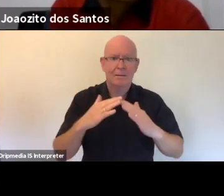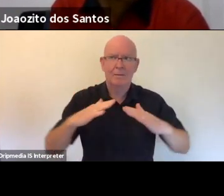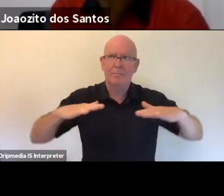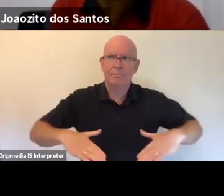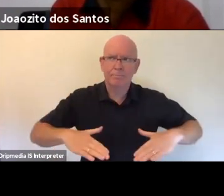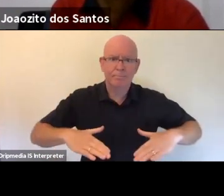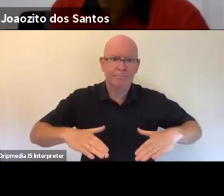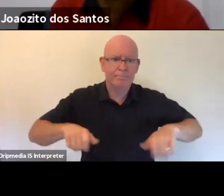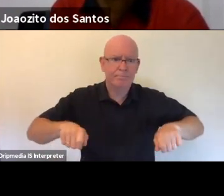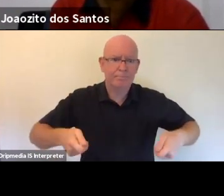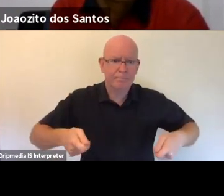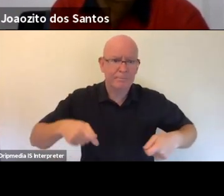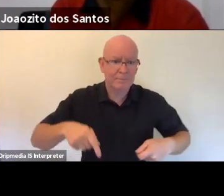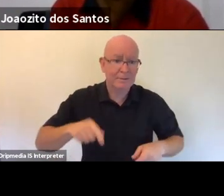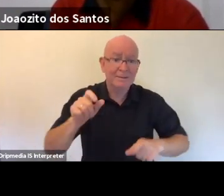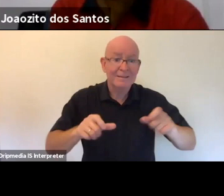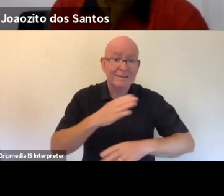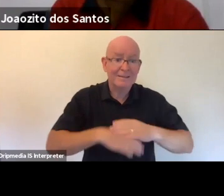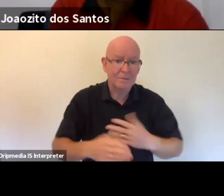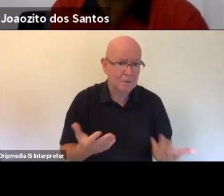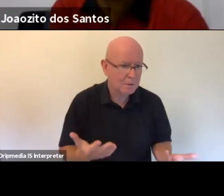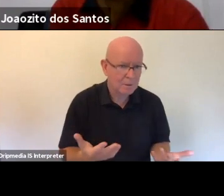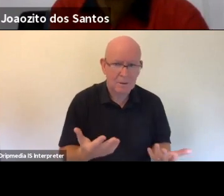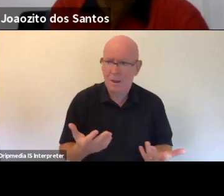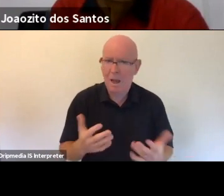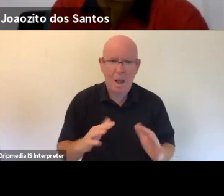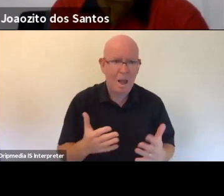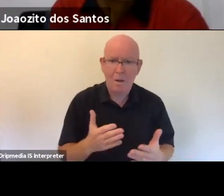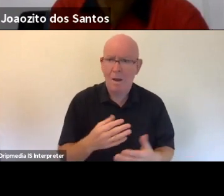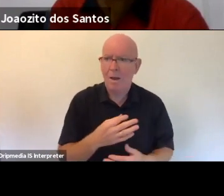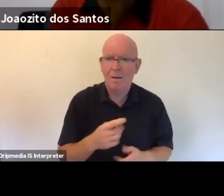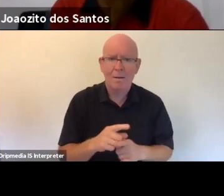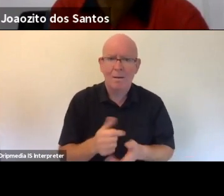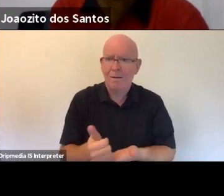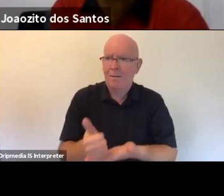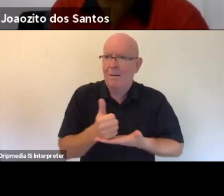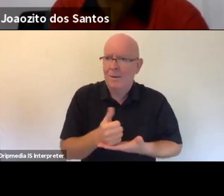So it's very difficult when they are living rural areas to have access to medical…